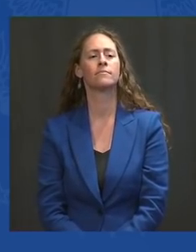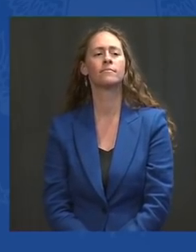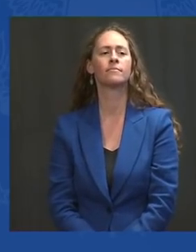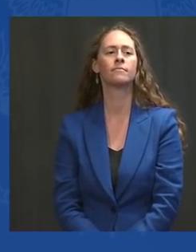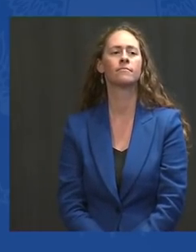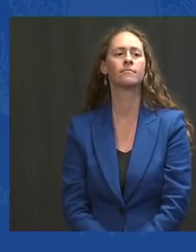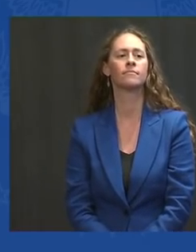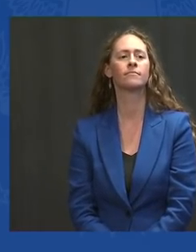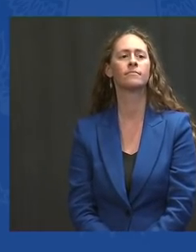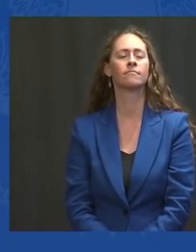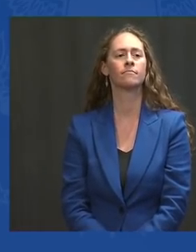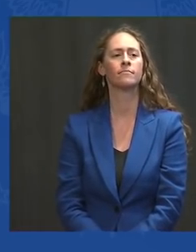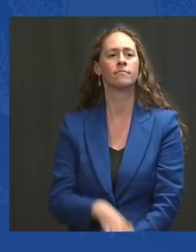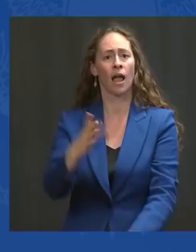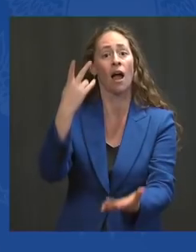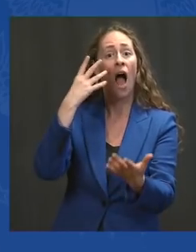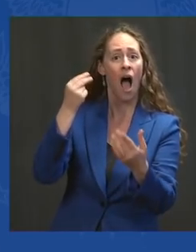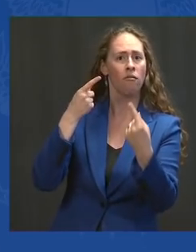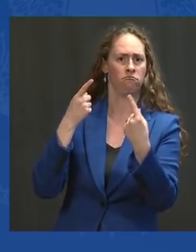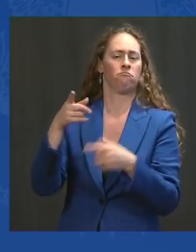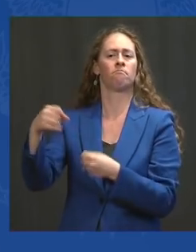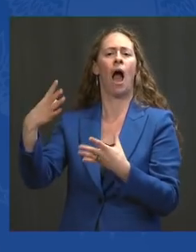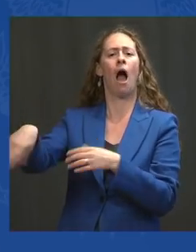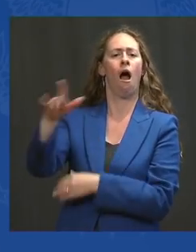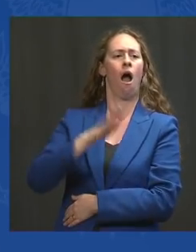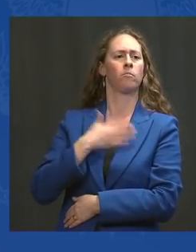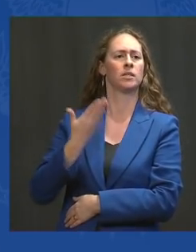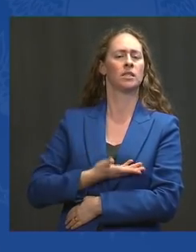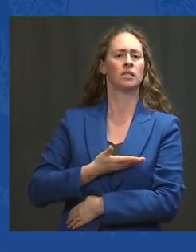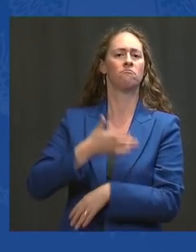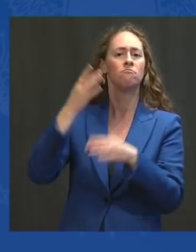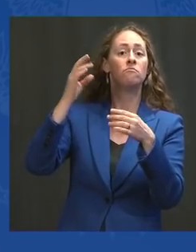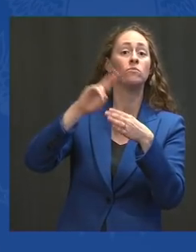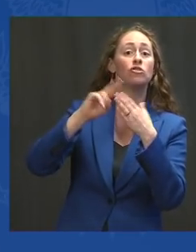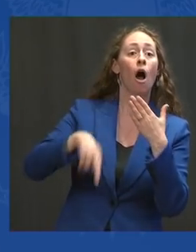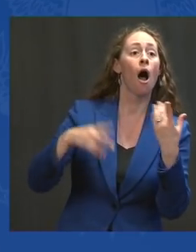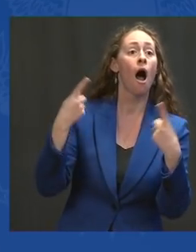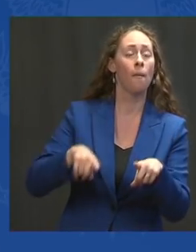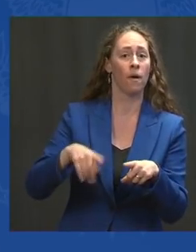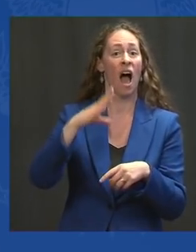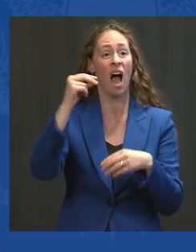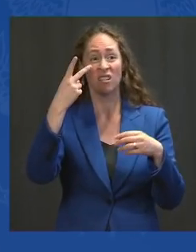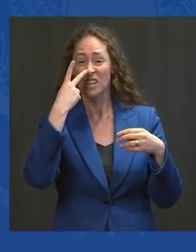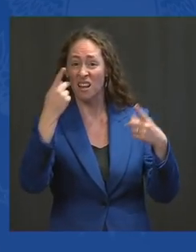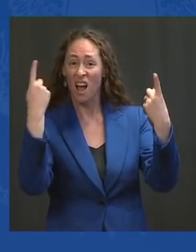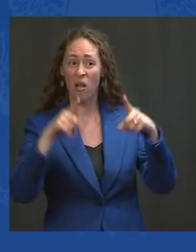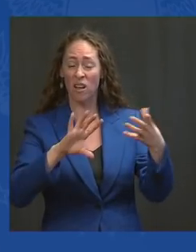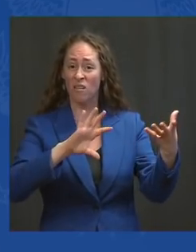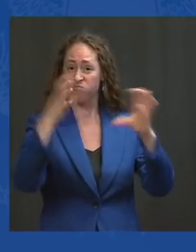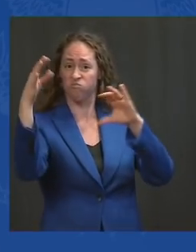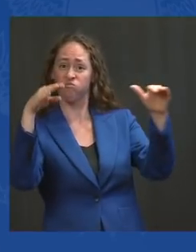and then by a violent and deadly insurrection on the Capitol, the citadel of our democracy.